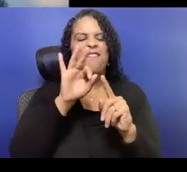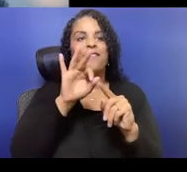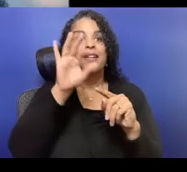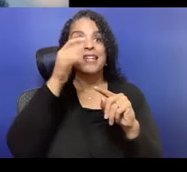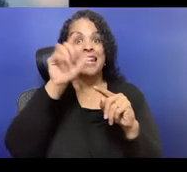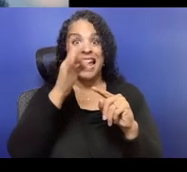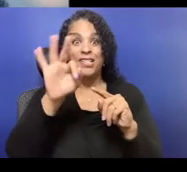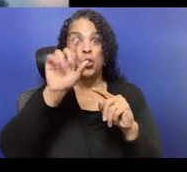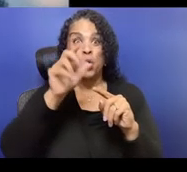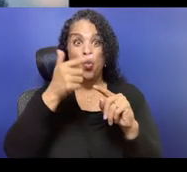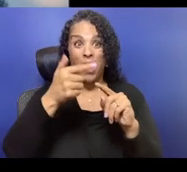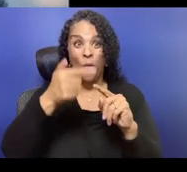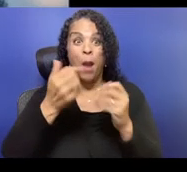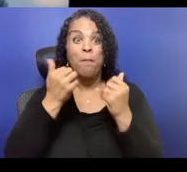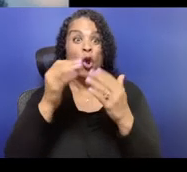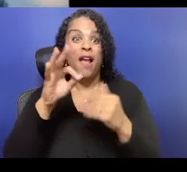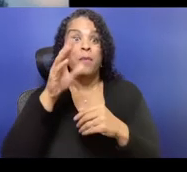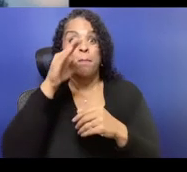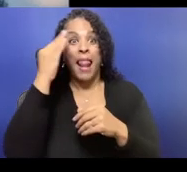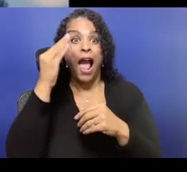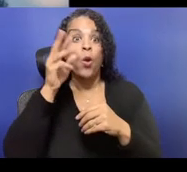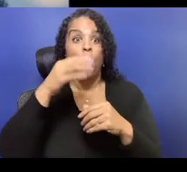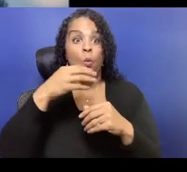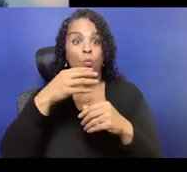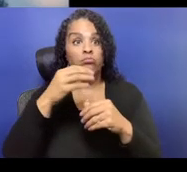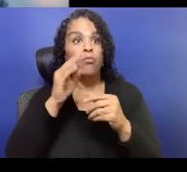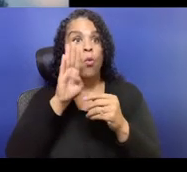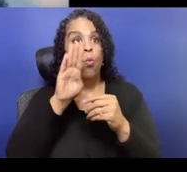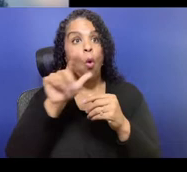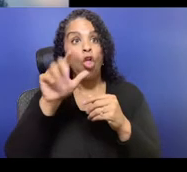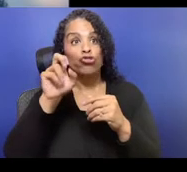live captioning is up and going at howlround.tv,